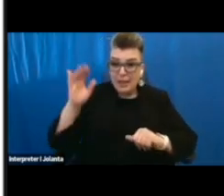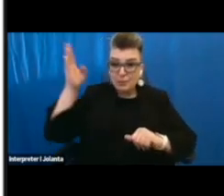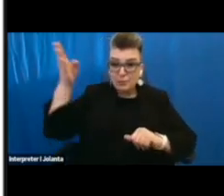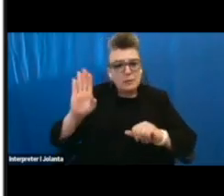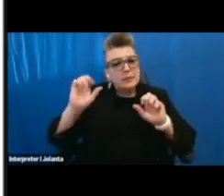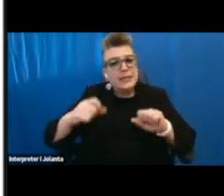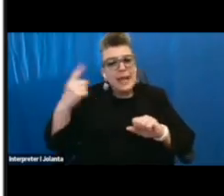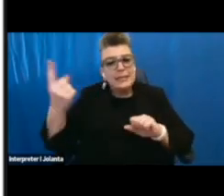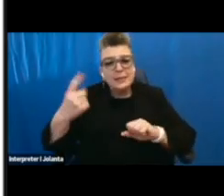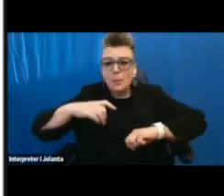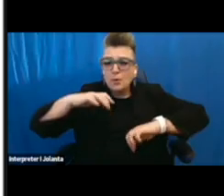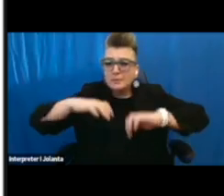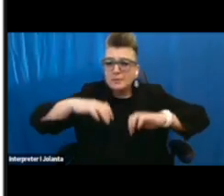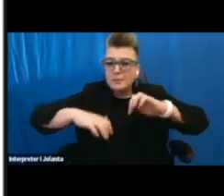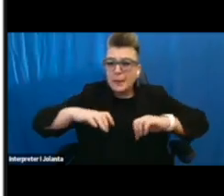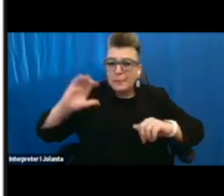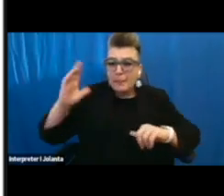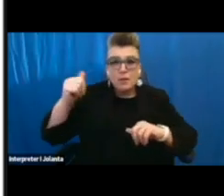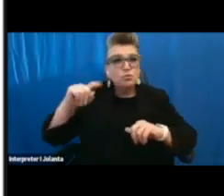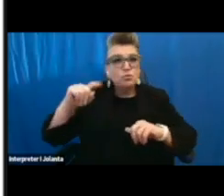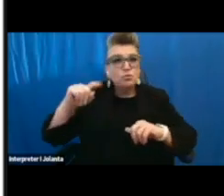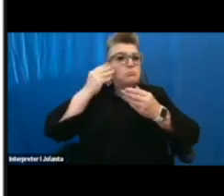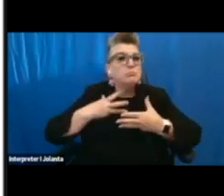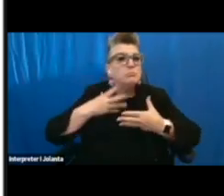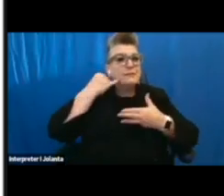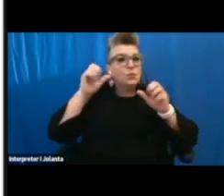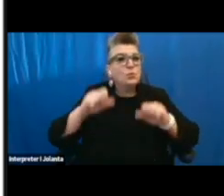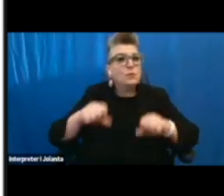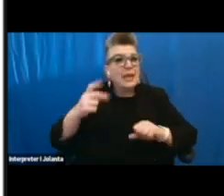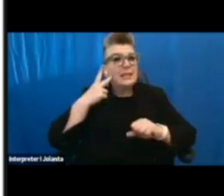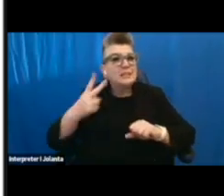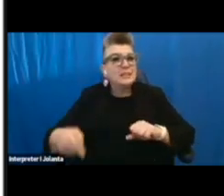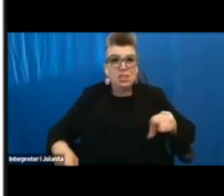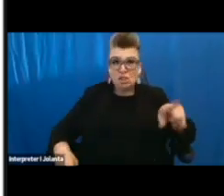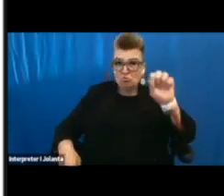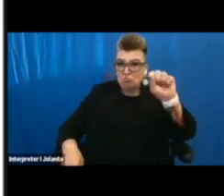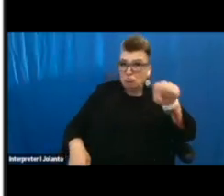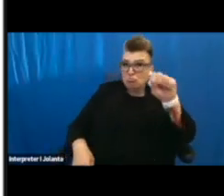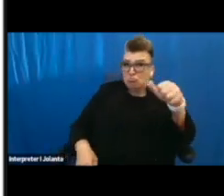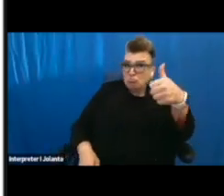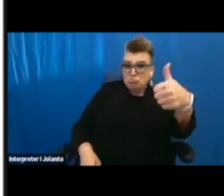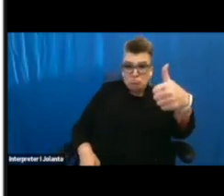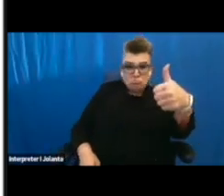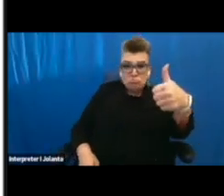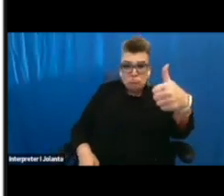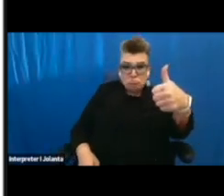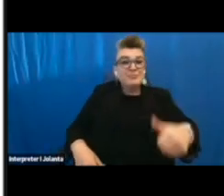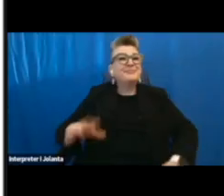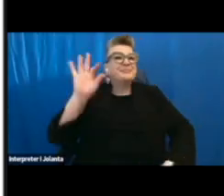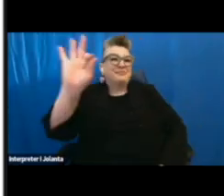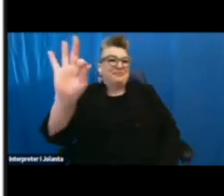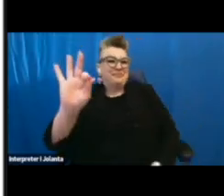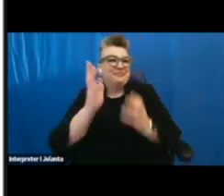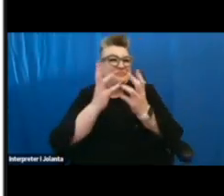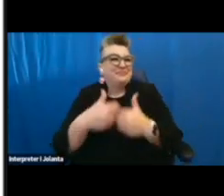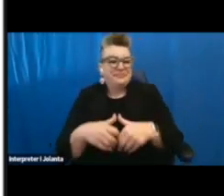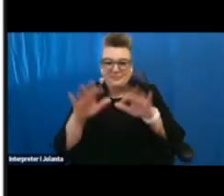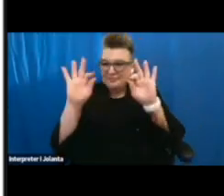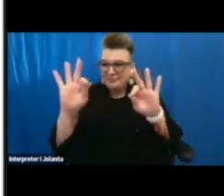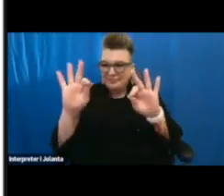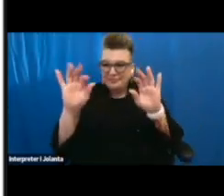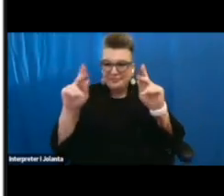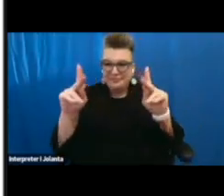know okay it seems like yes sorry about